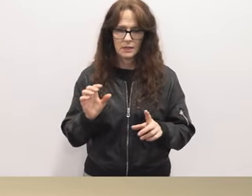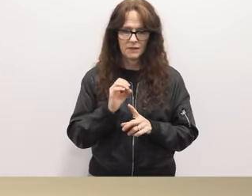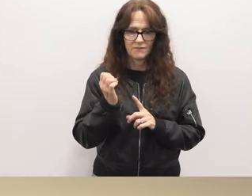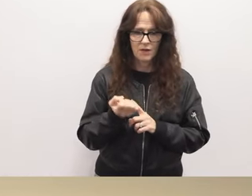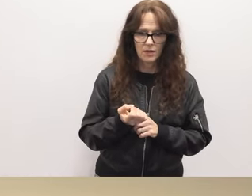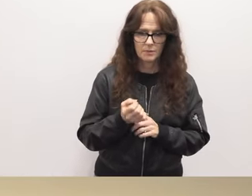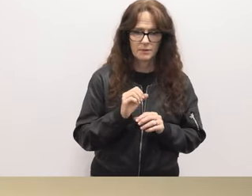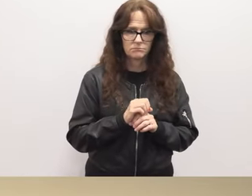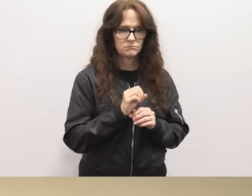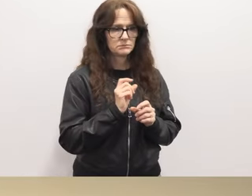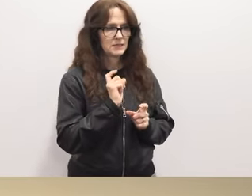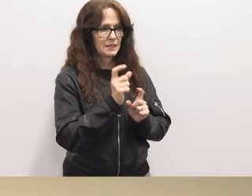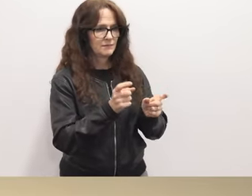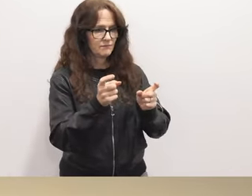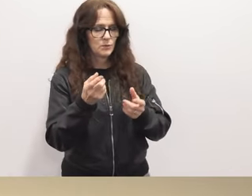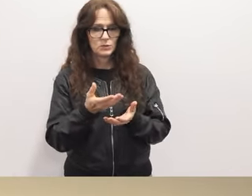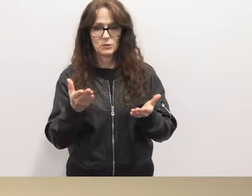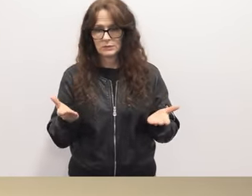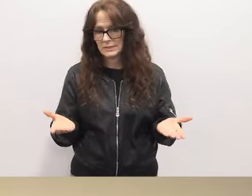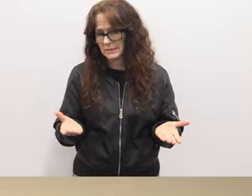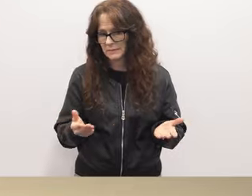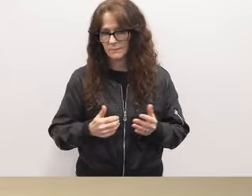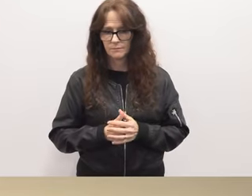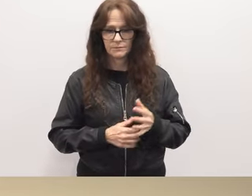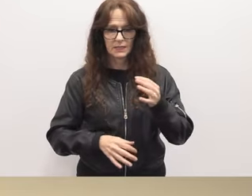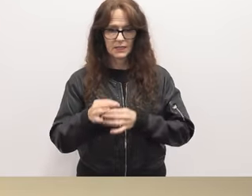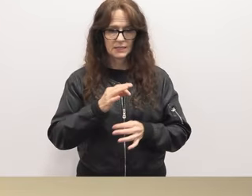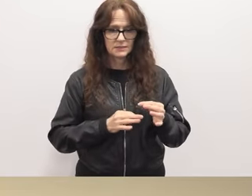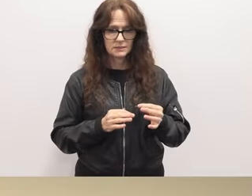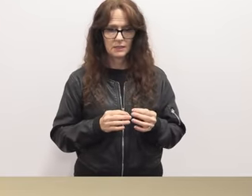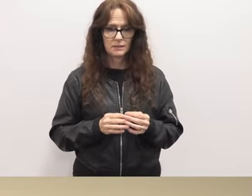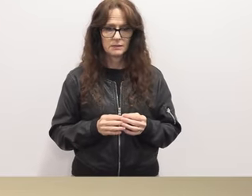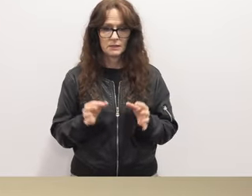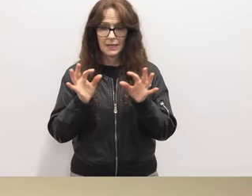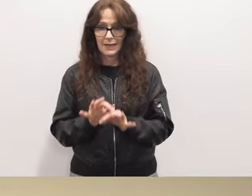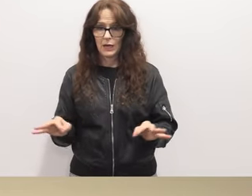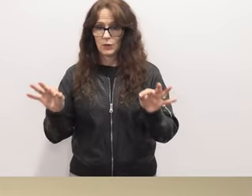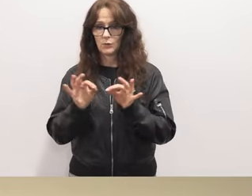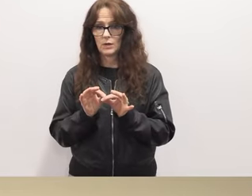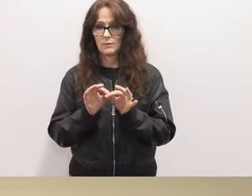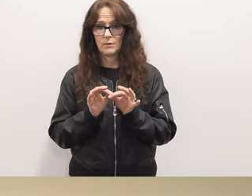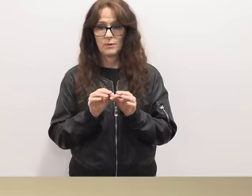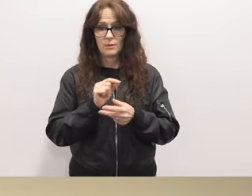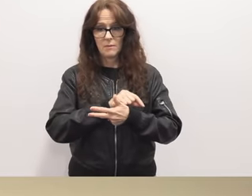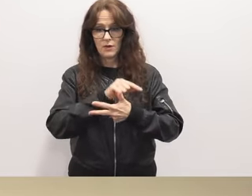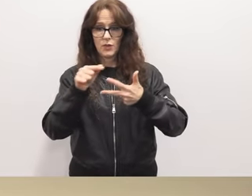And so instead of dividing critical resources among three top priorities, you be dividing among four.